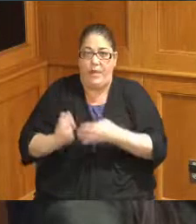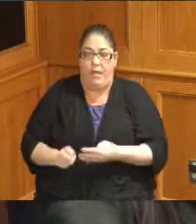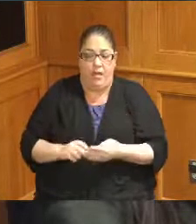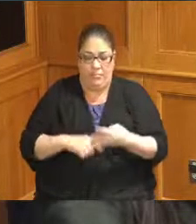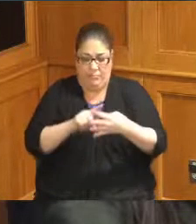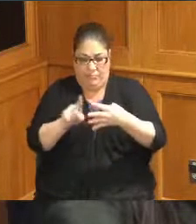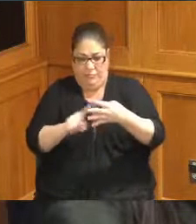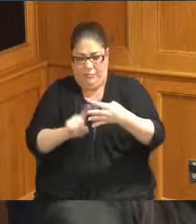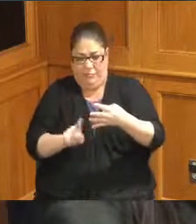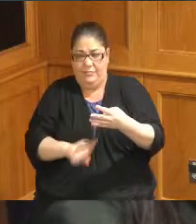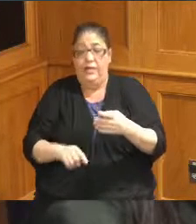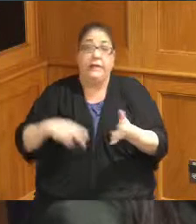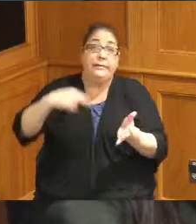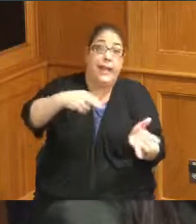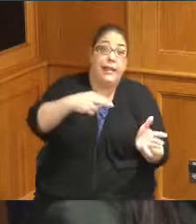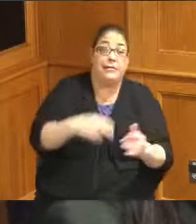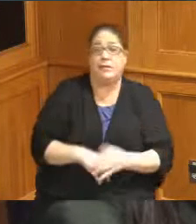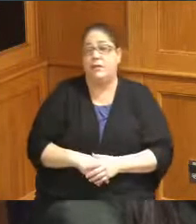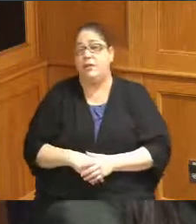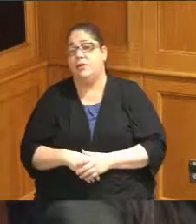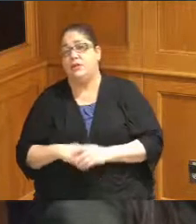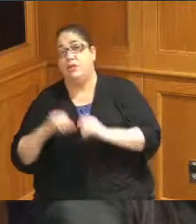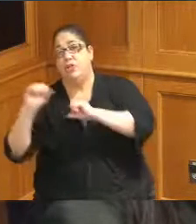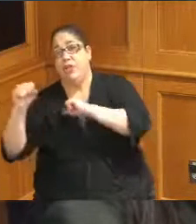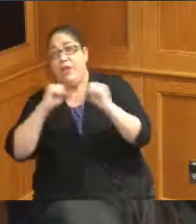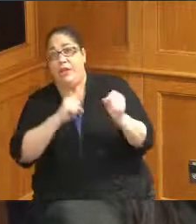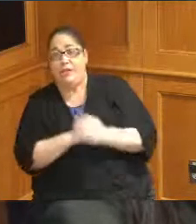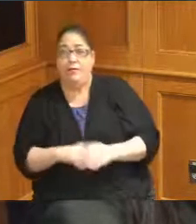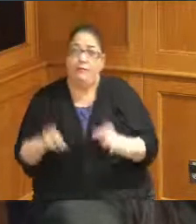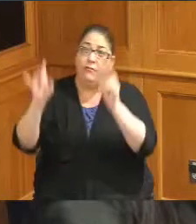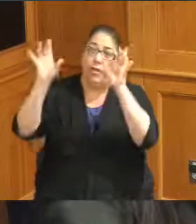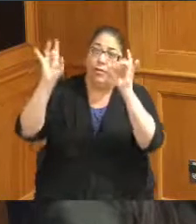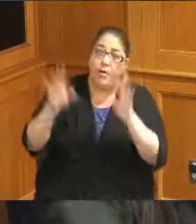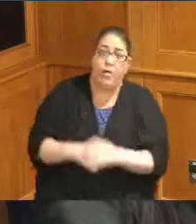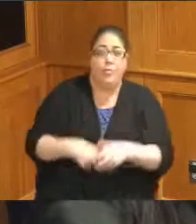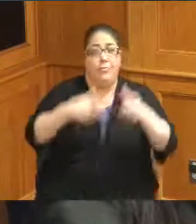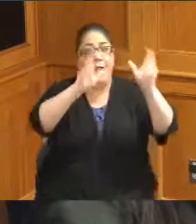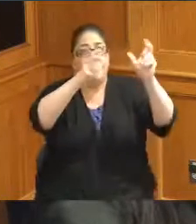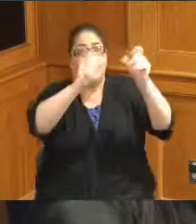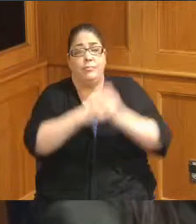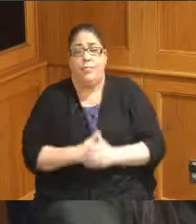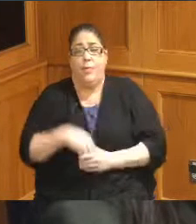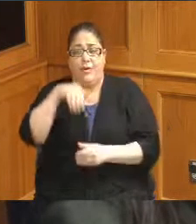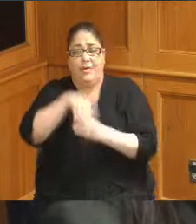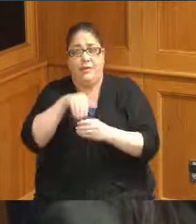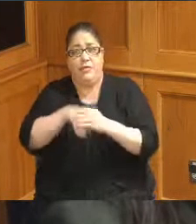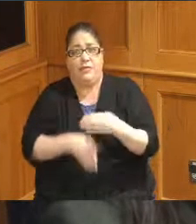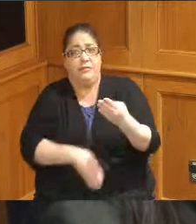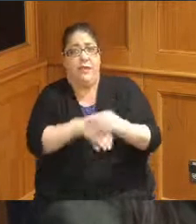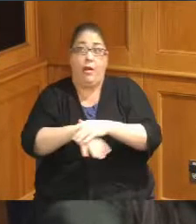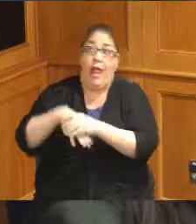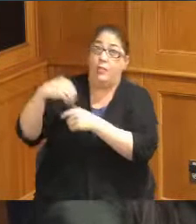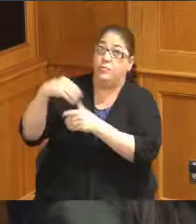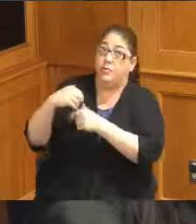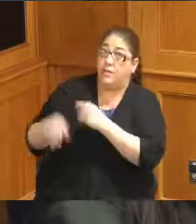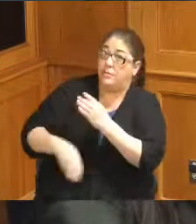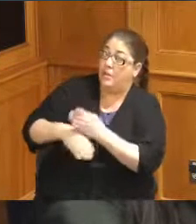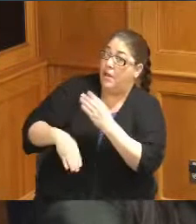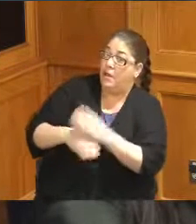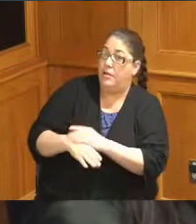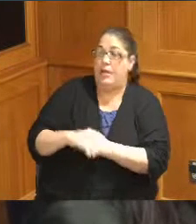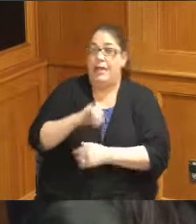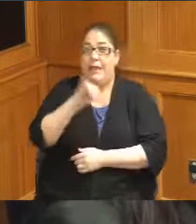dancing cheerleading volleyball basketball indoor soccer outdoor soccer Indiana has one